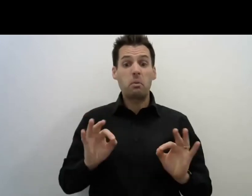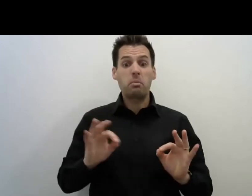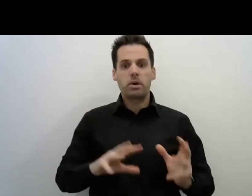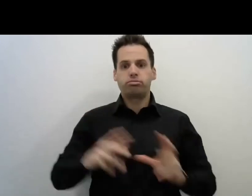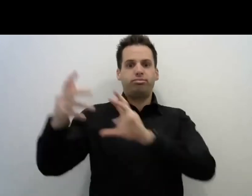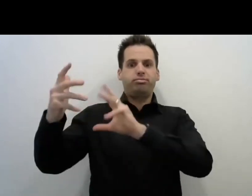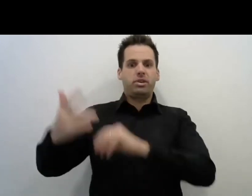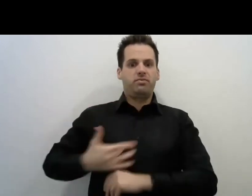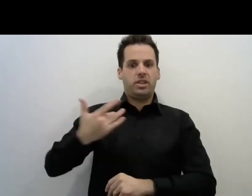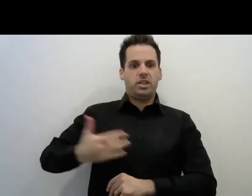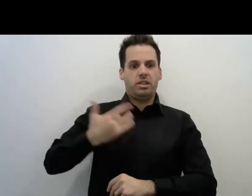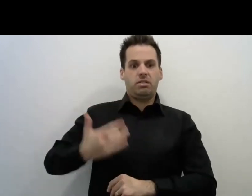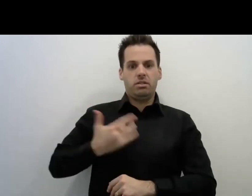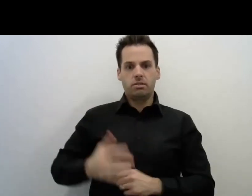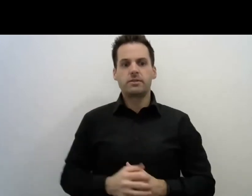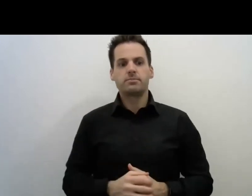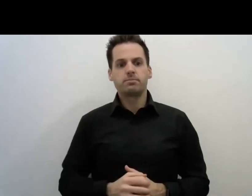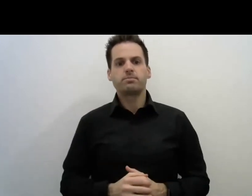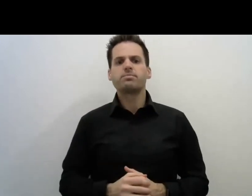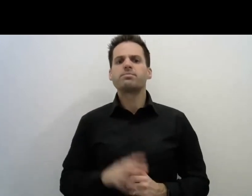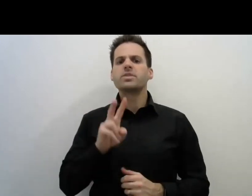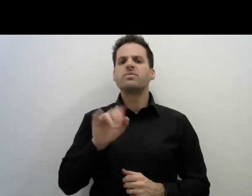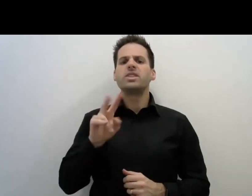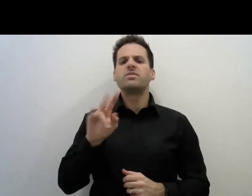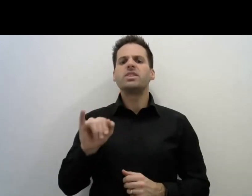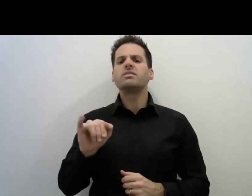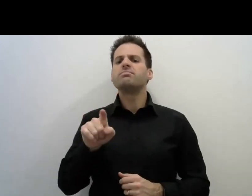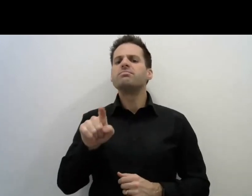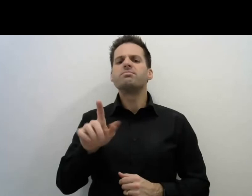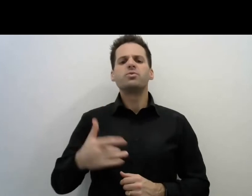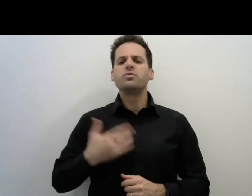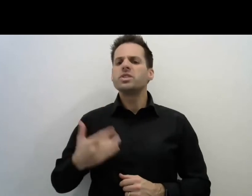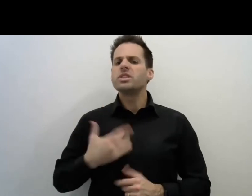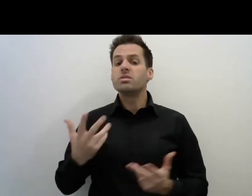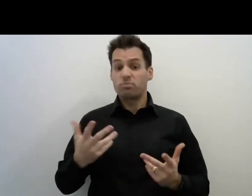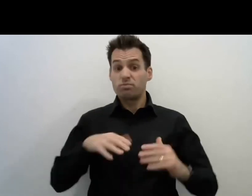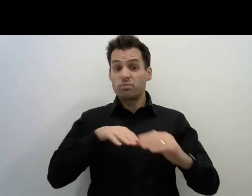saying in that regard vivi what about you have you encountered any accessibility issues in your